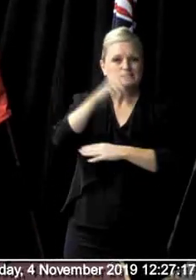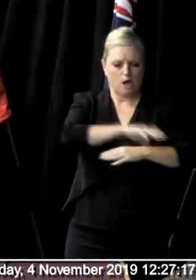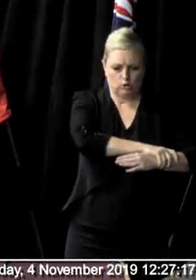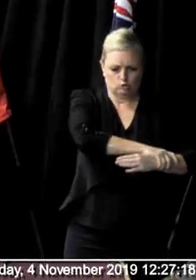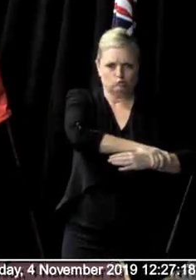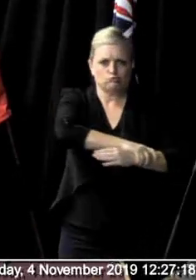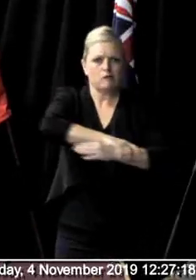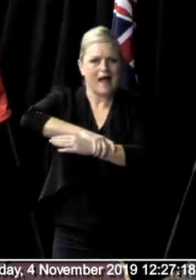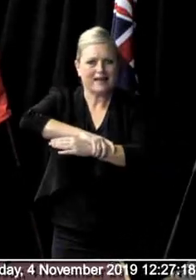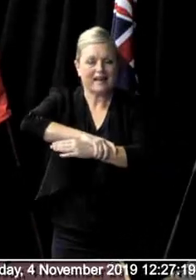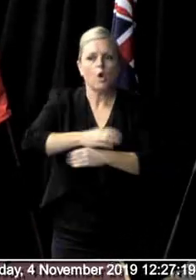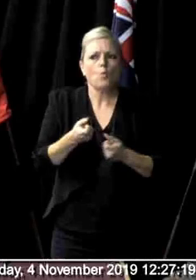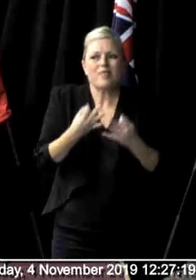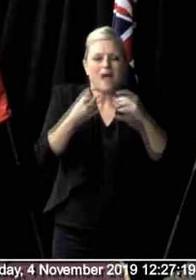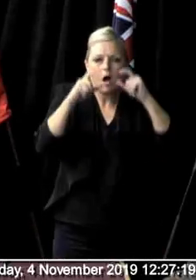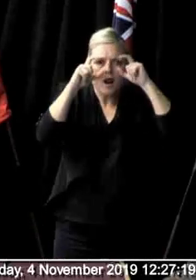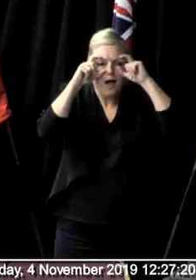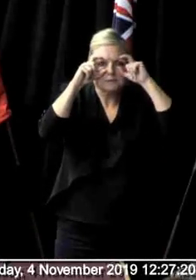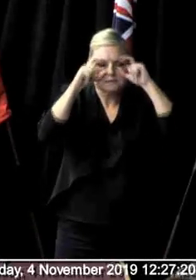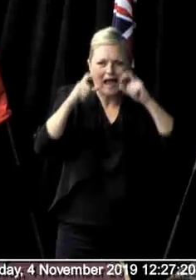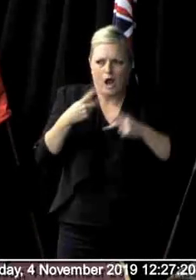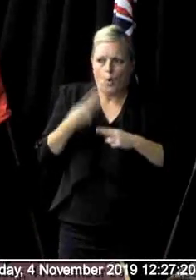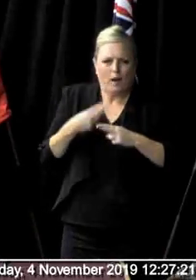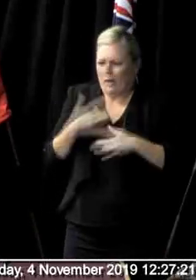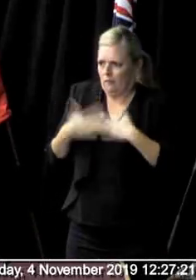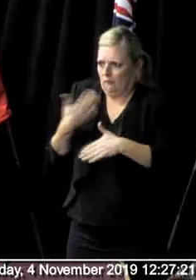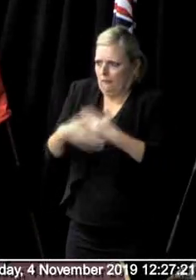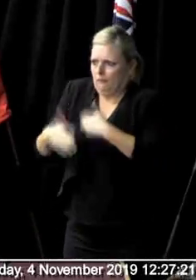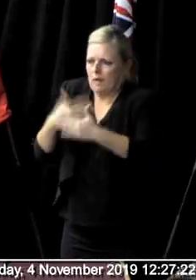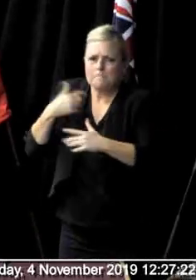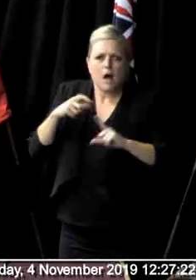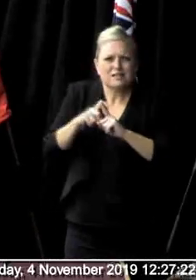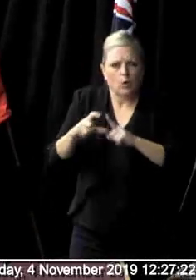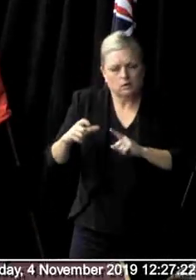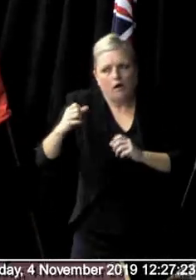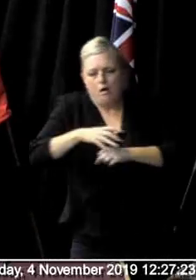glasses on at a pace that [REDACTED] couldn’t maintain.